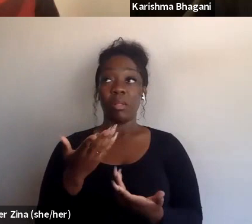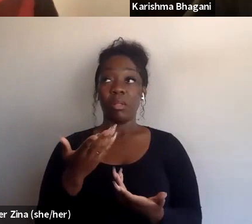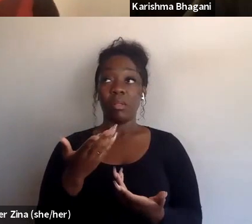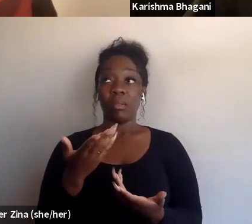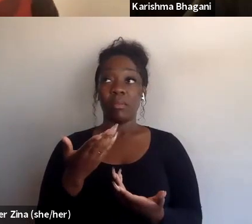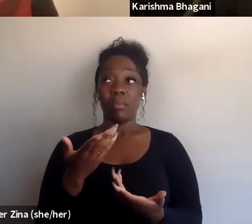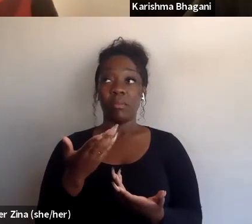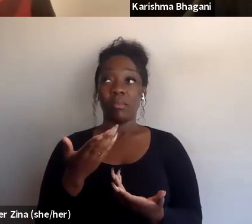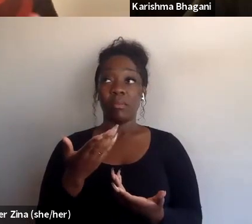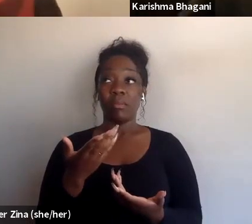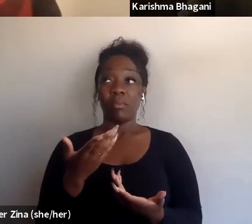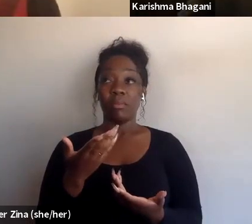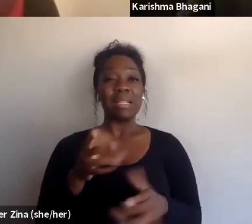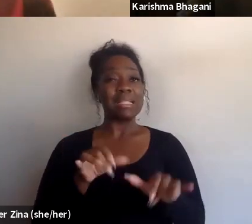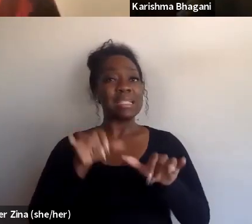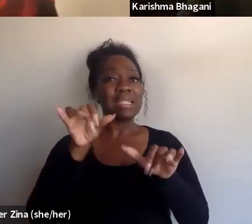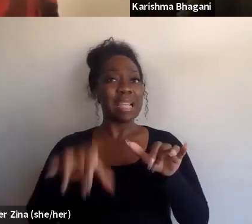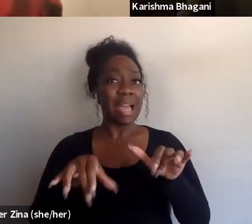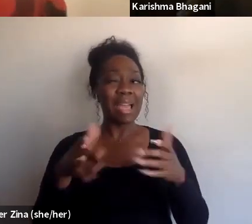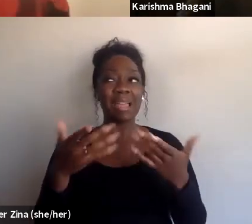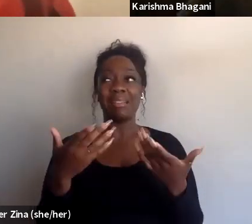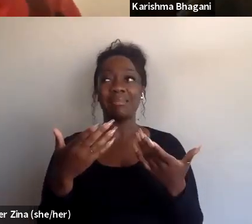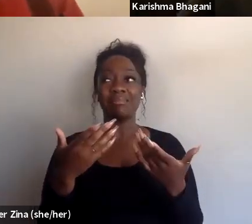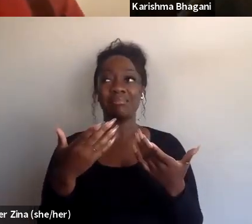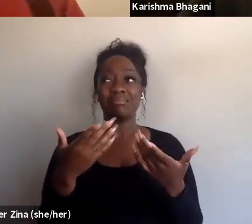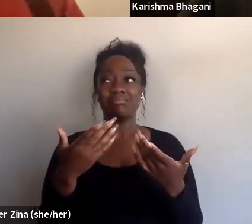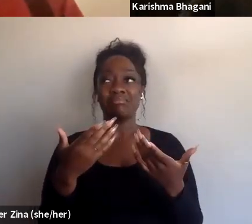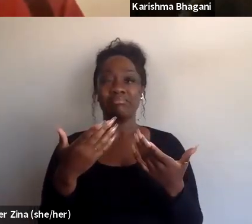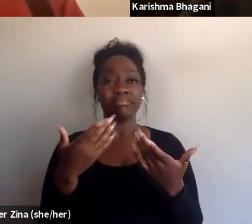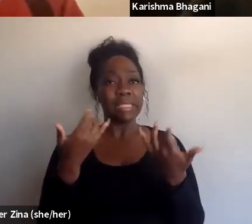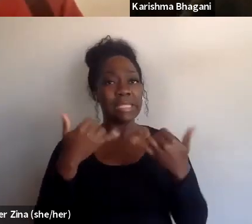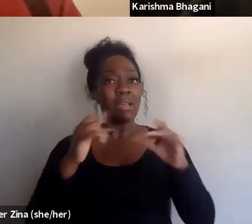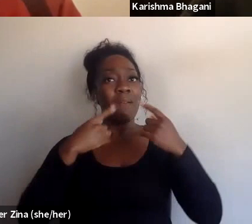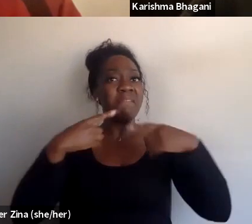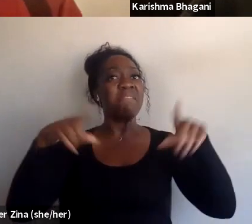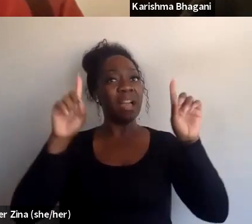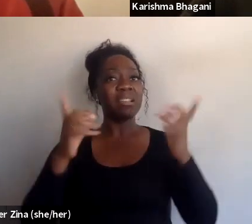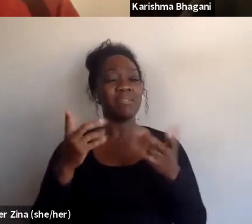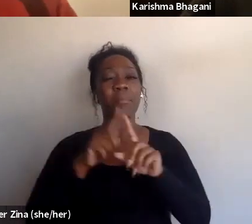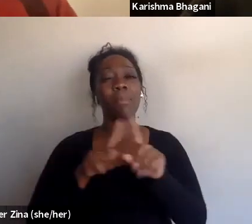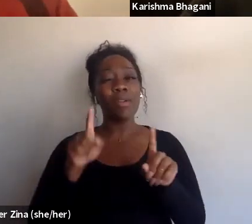but we'll forever be trying to evolve and just find different means and ways